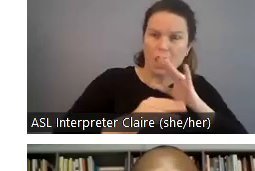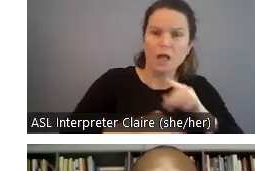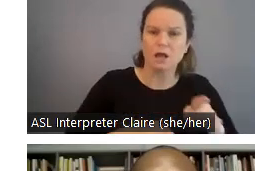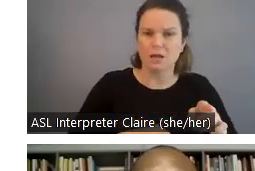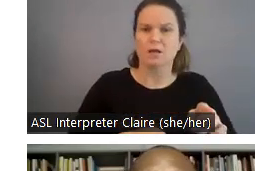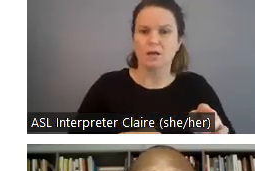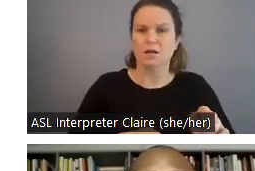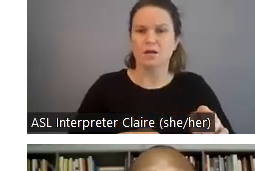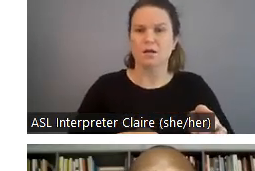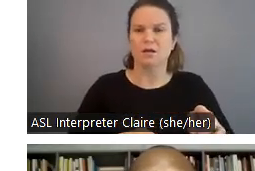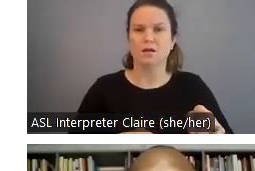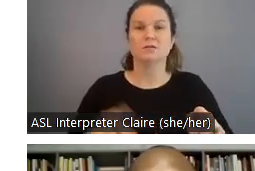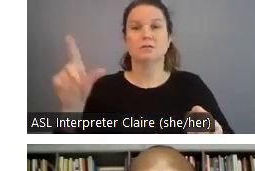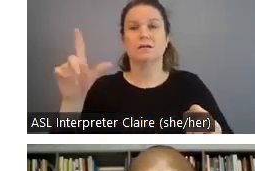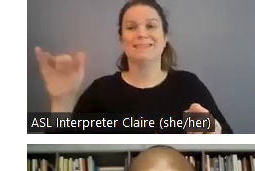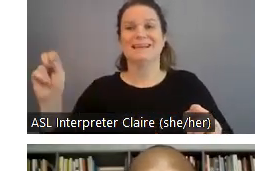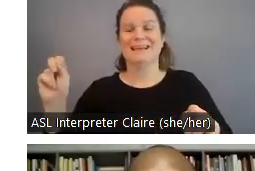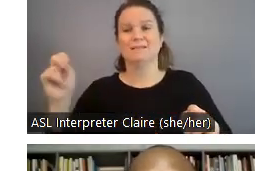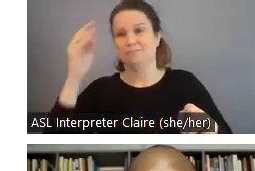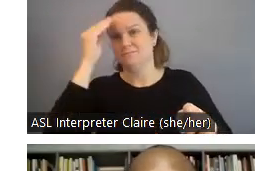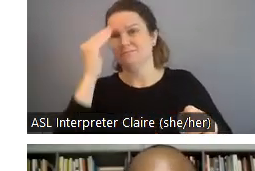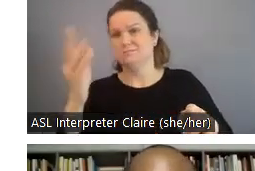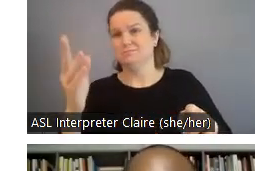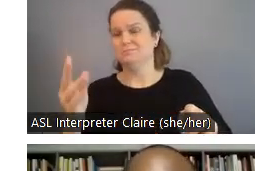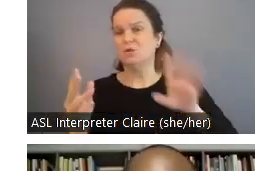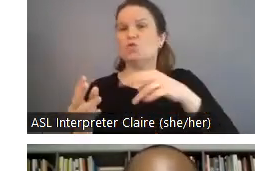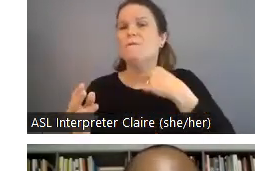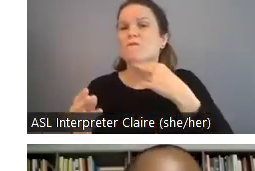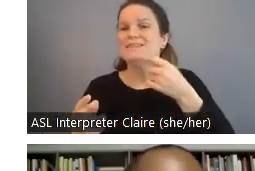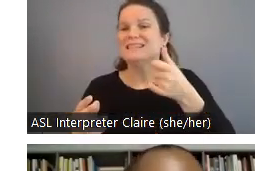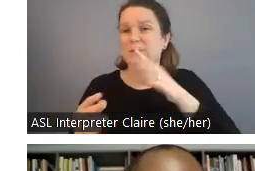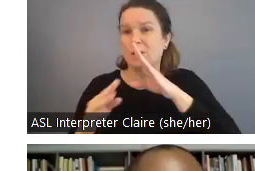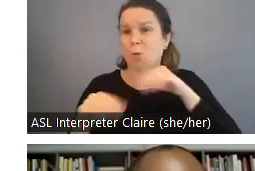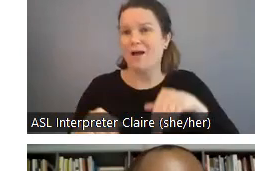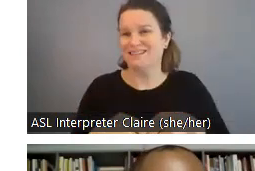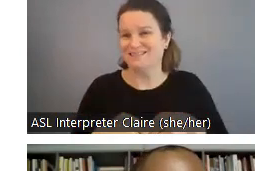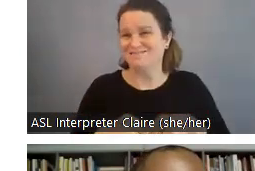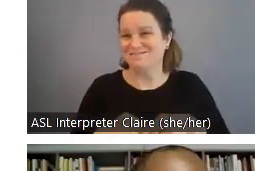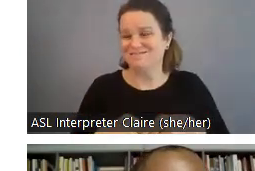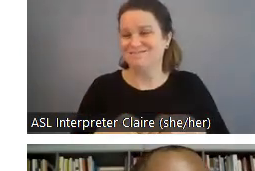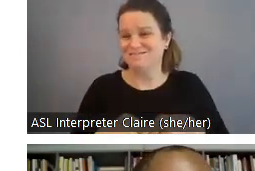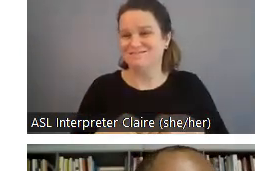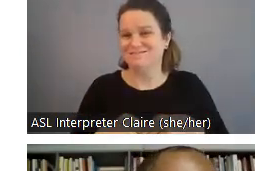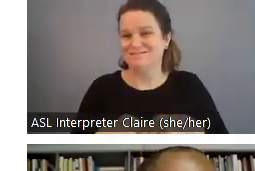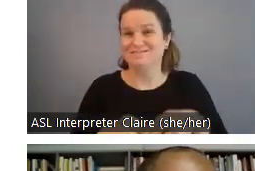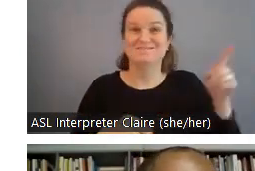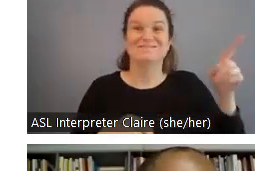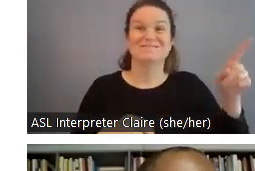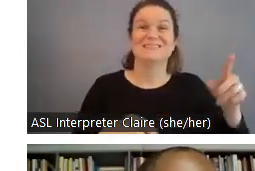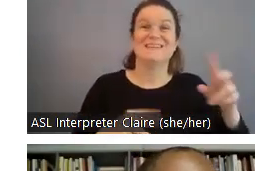This is Lynn. Dr. Hope it sounds like your voice is a little bit quiet.